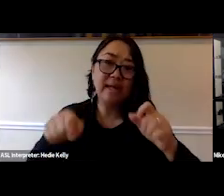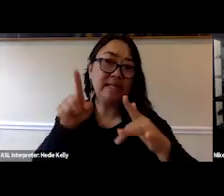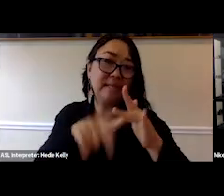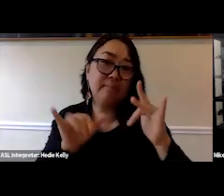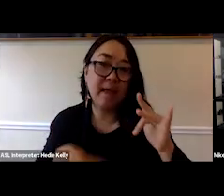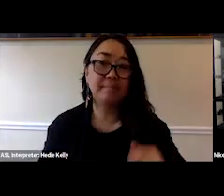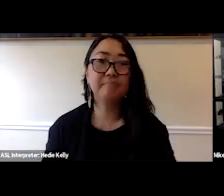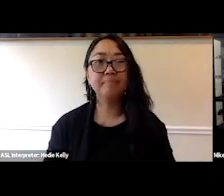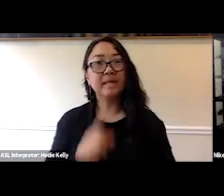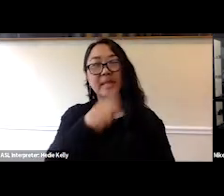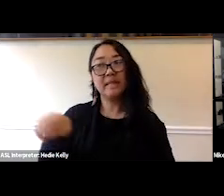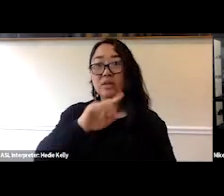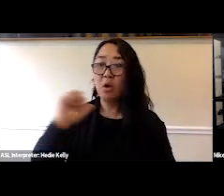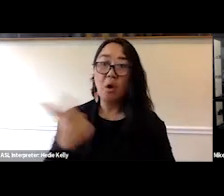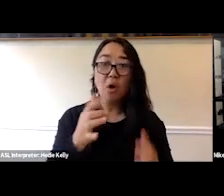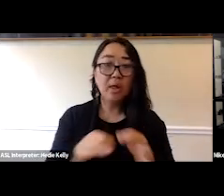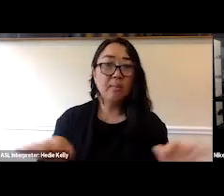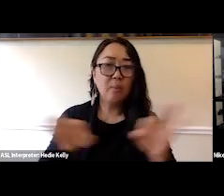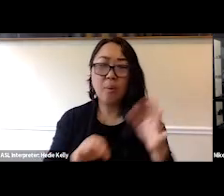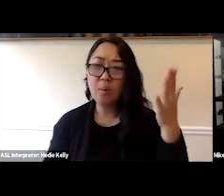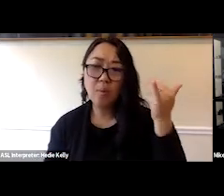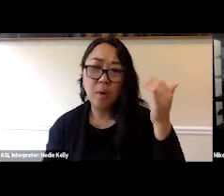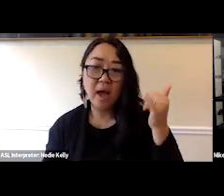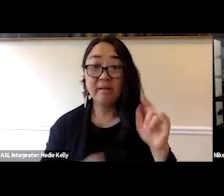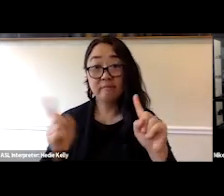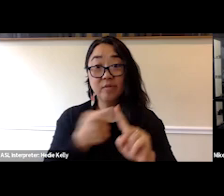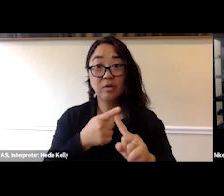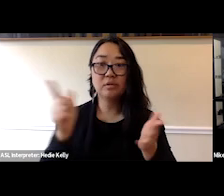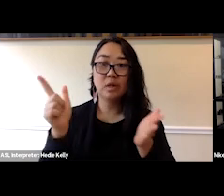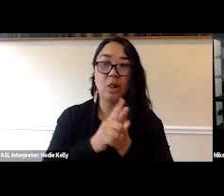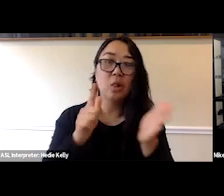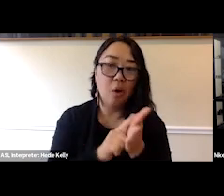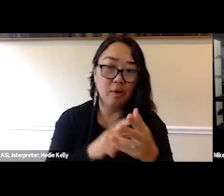First of all, it's the law, and it's also the right thing to do.